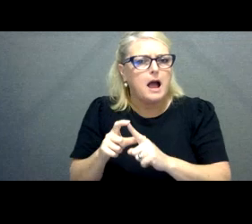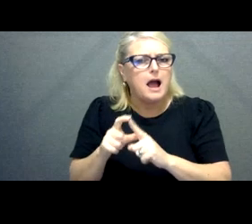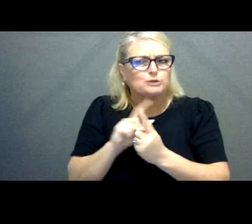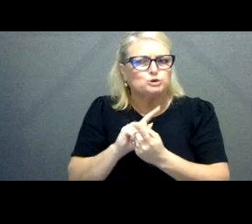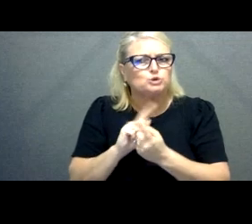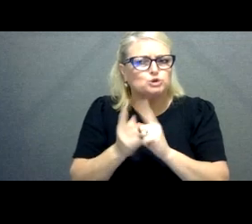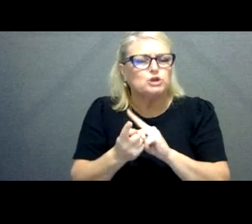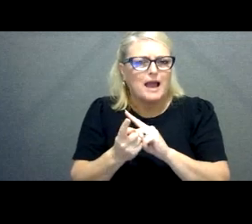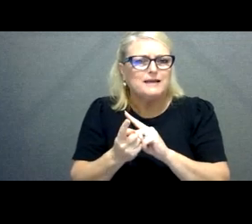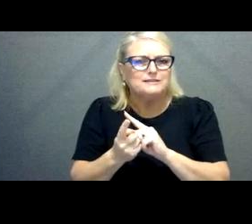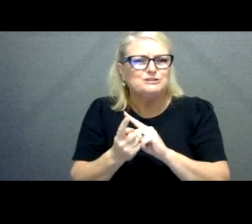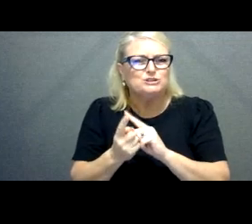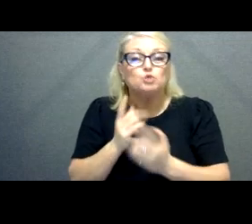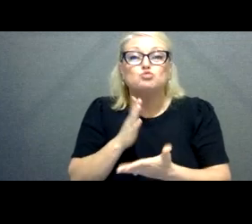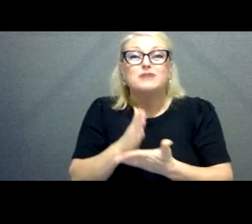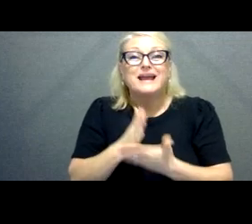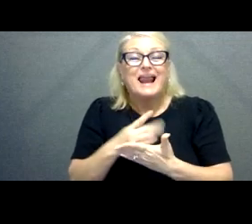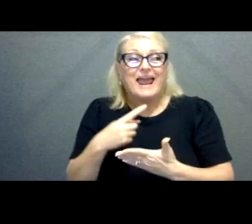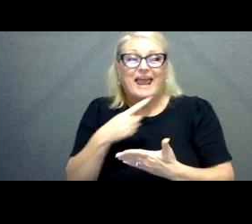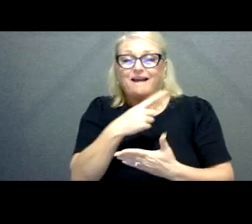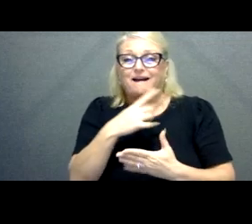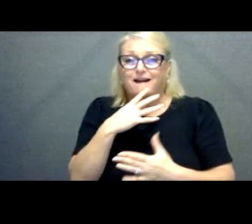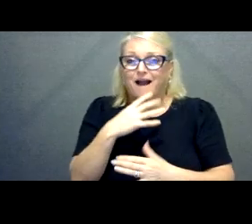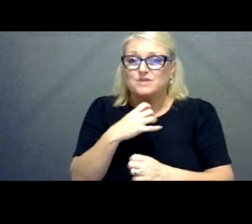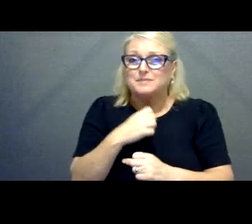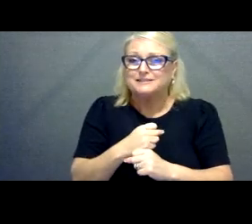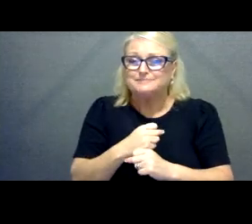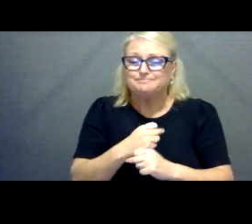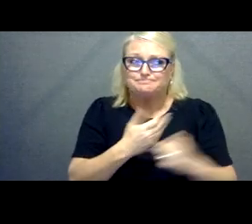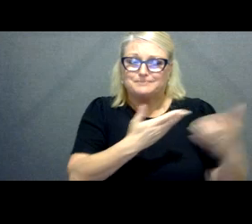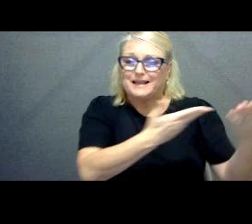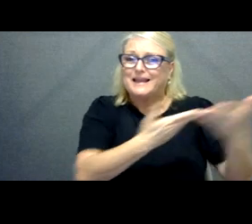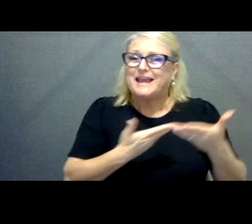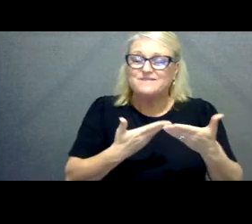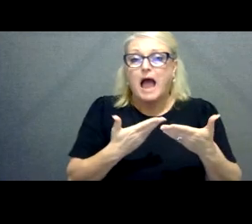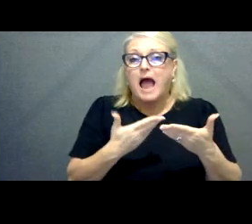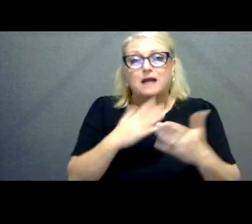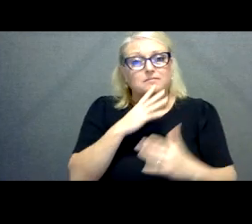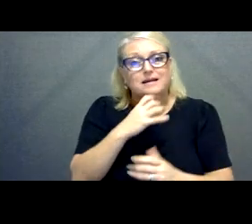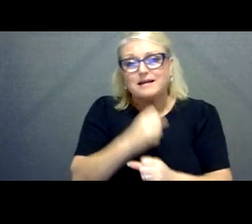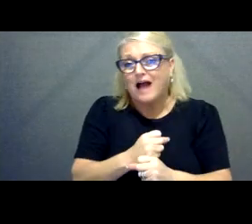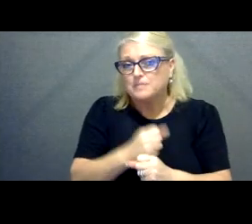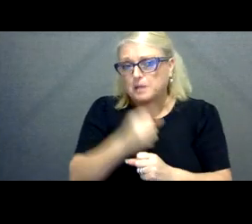the government provide you know depending on the government of the day we can get different changes